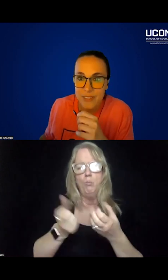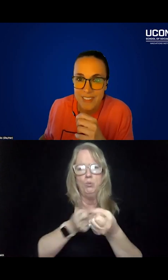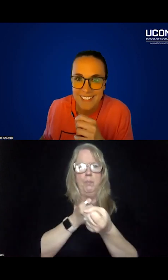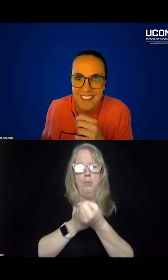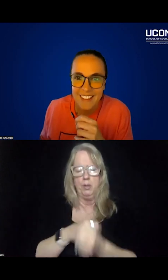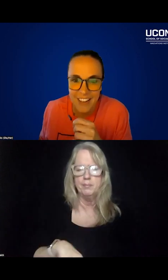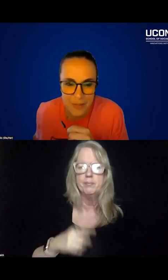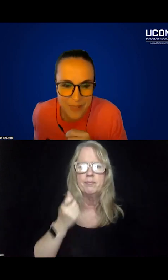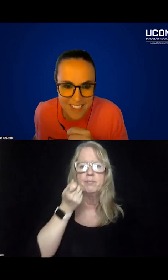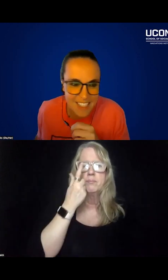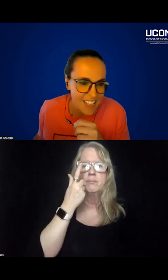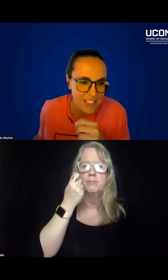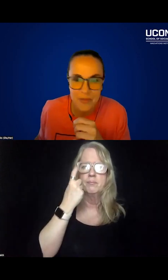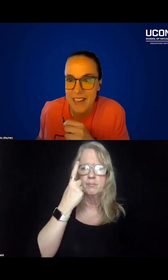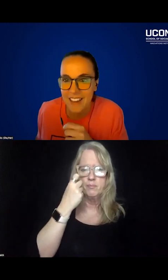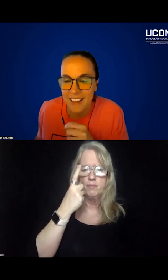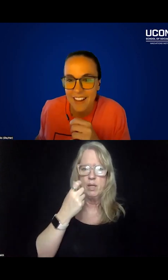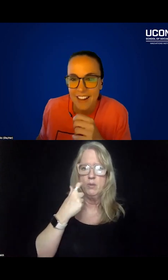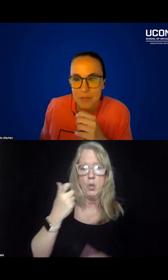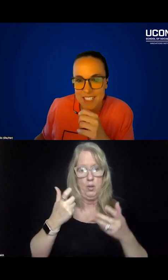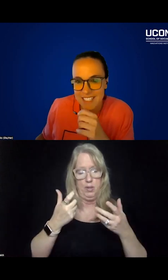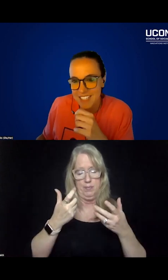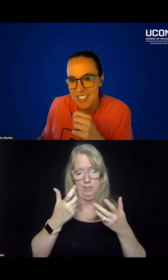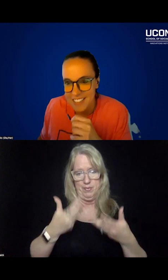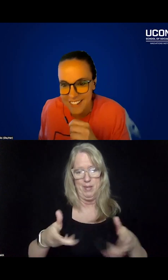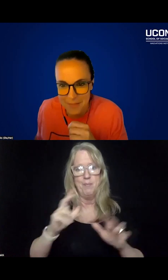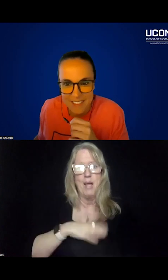WITH THAT, THAT IS THE END OF MY PRESENTATION HERE, AMY.